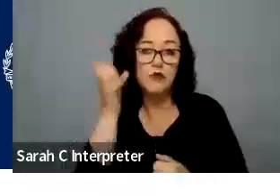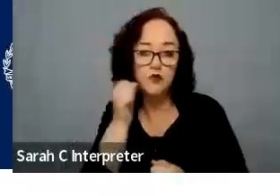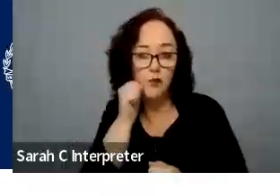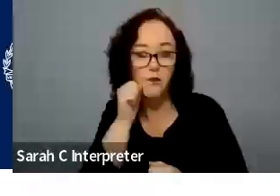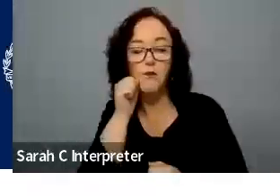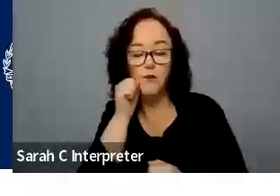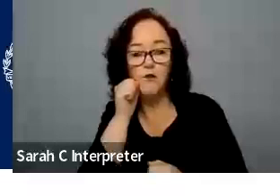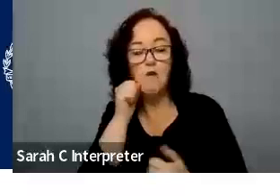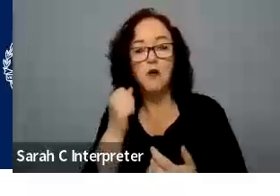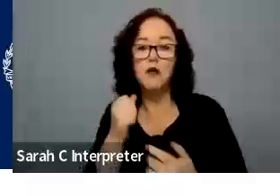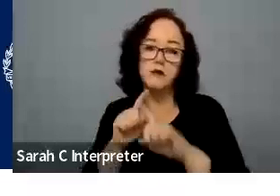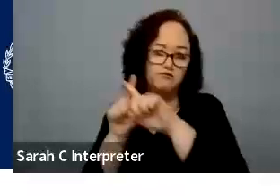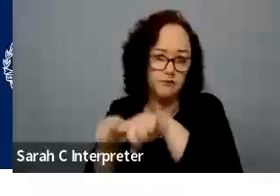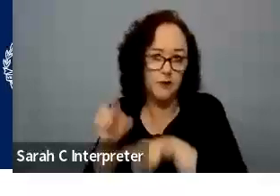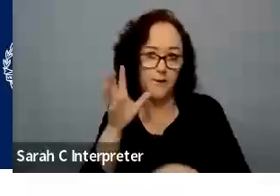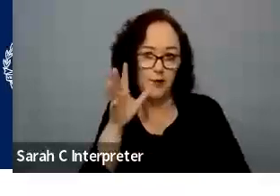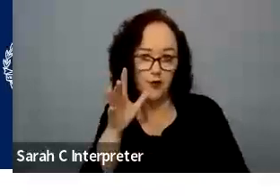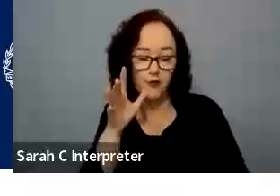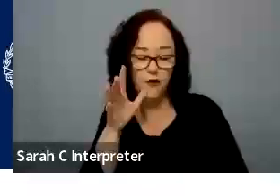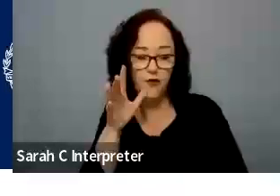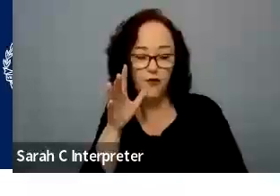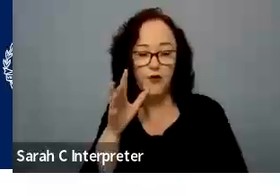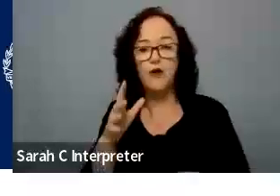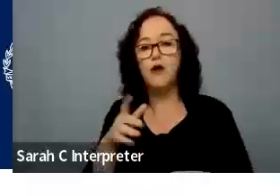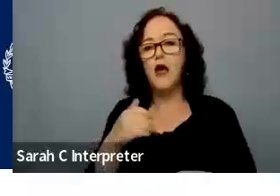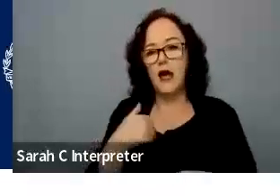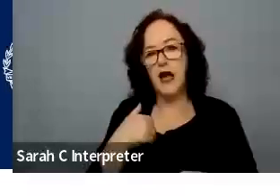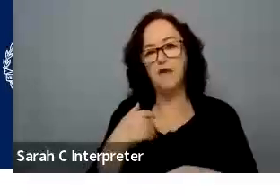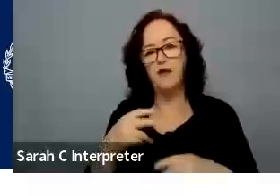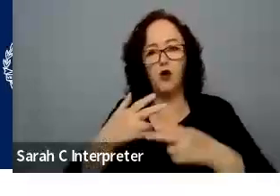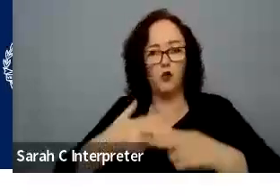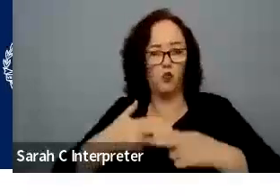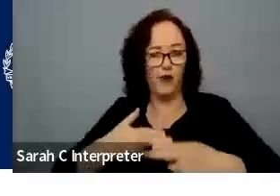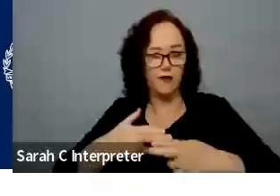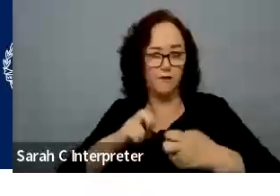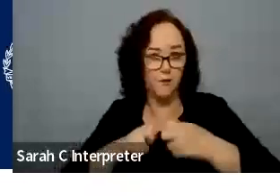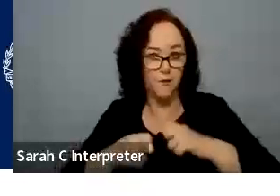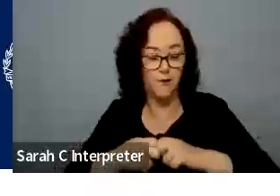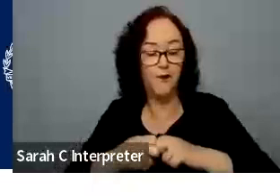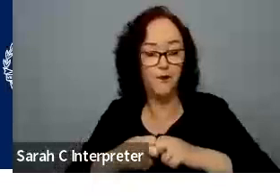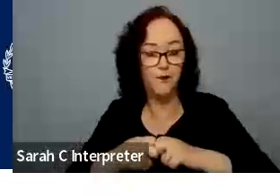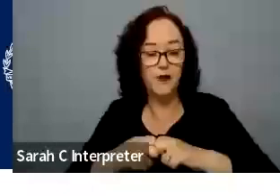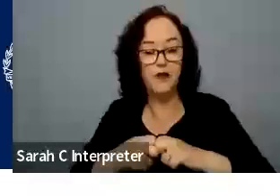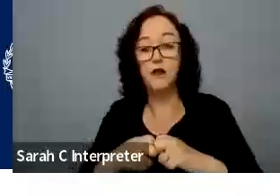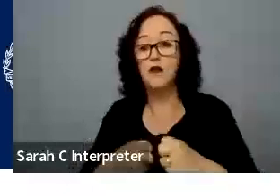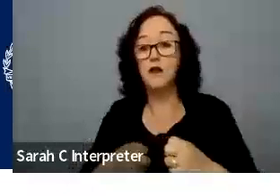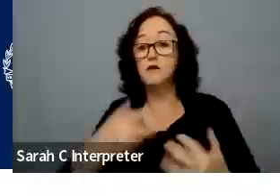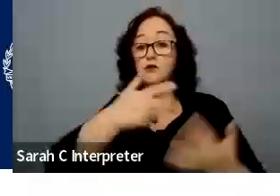on her mother, she had some weight issues and had lost interest in social activities recently, and a